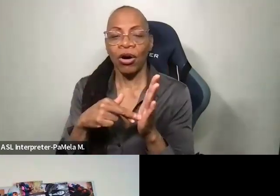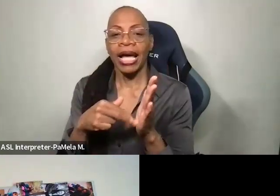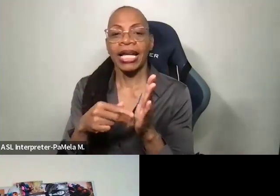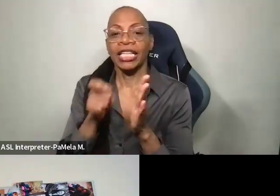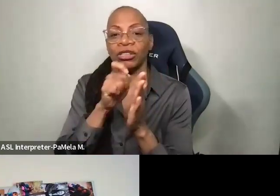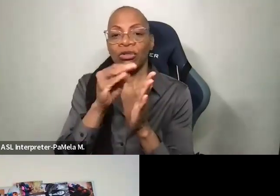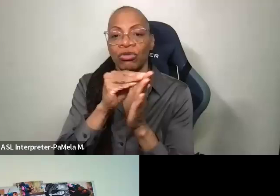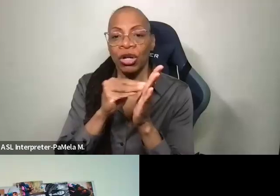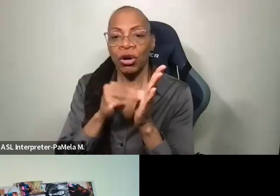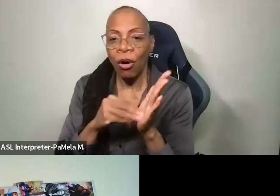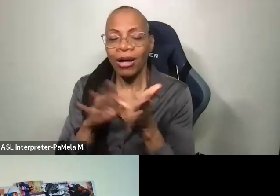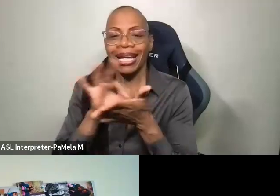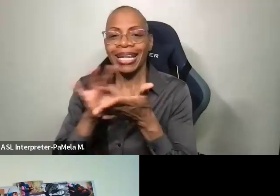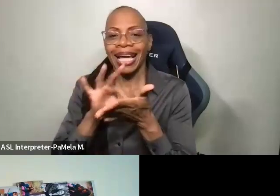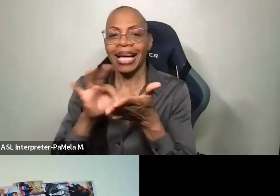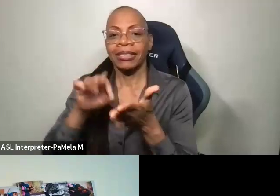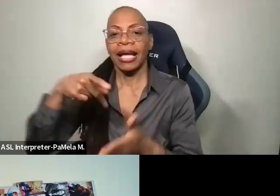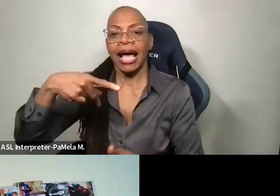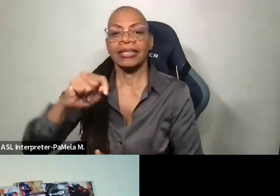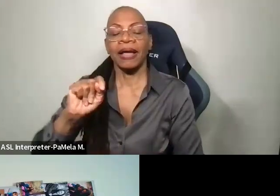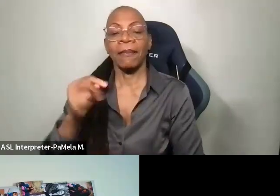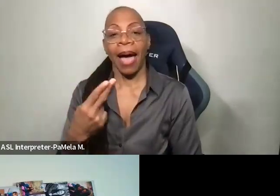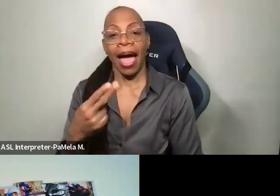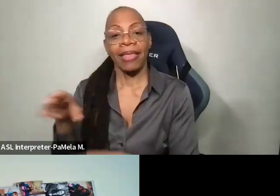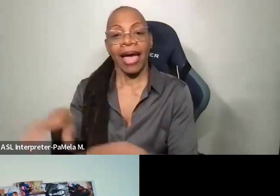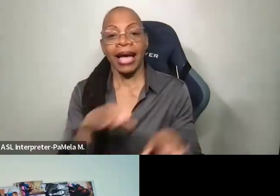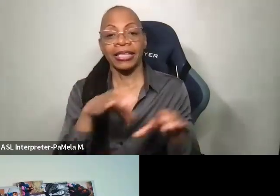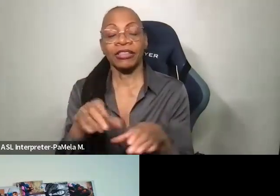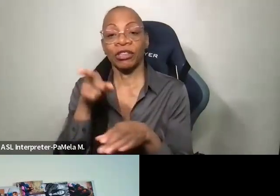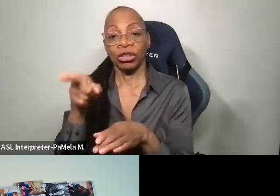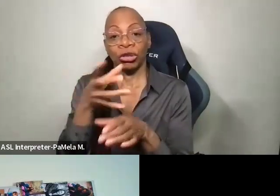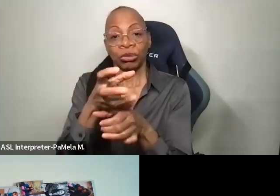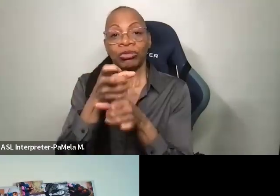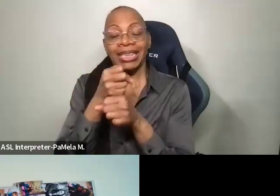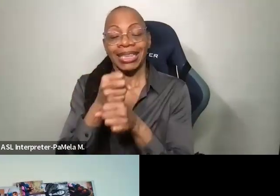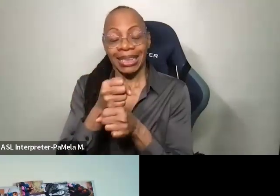as like PATH activity that you are getting credit for in the PATH annual report.